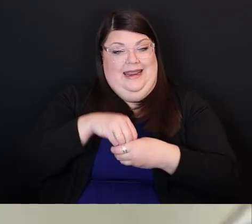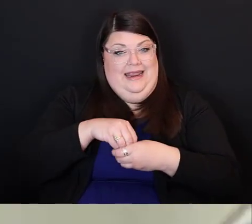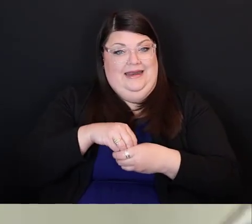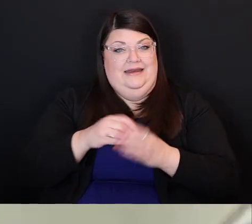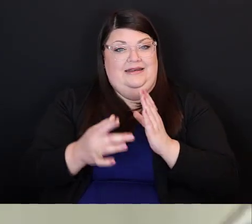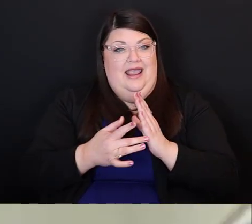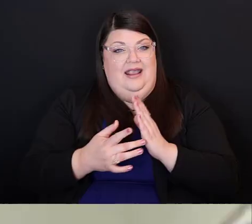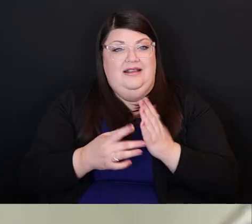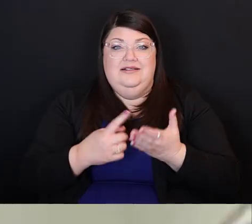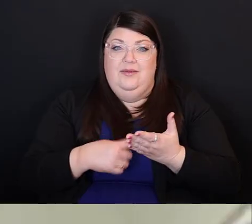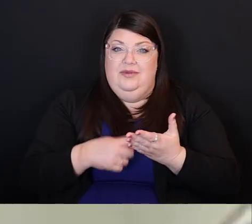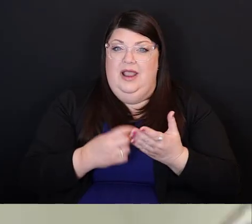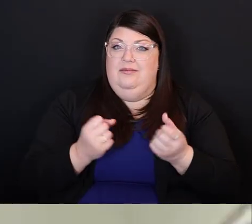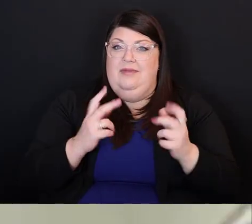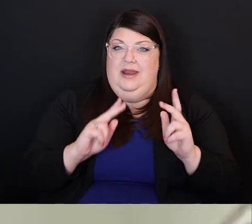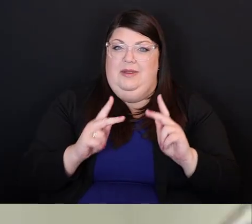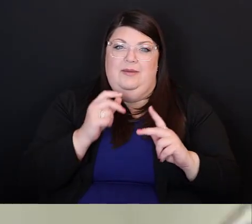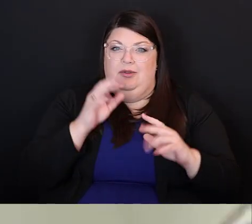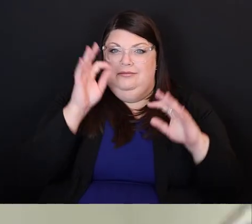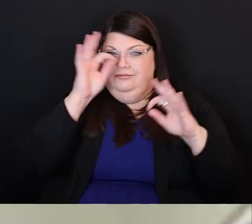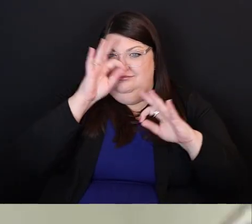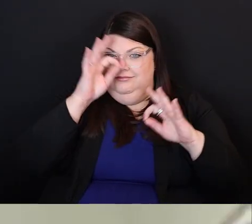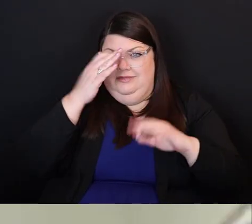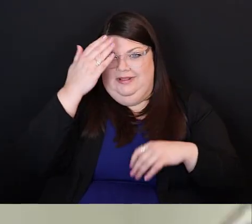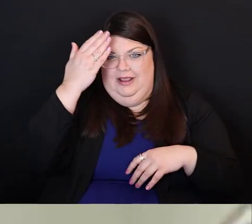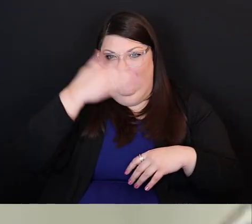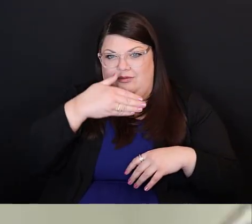And it's important to think about phones here, cell phones,